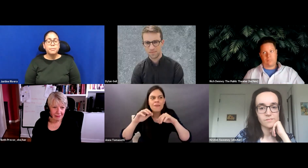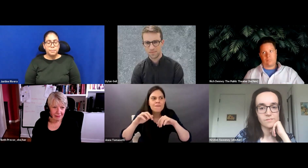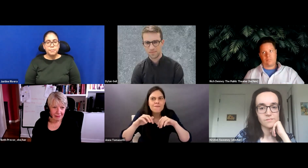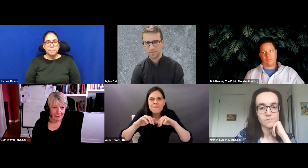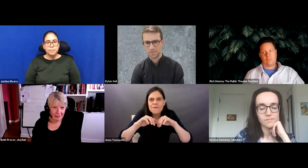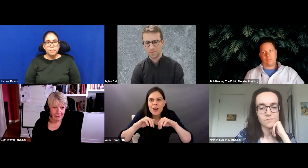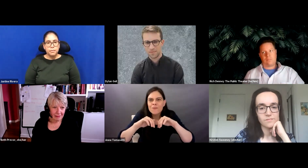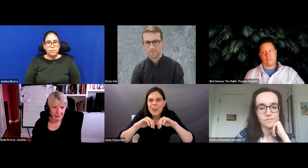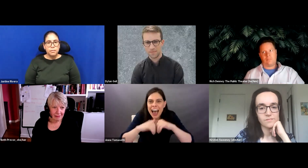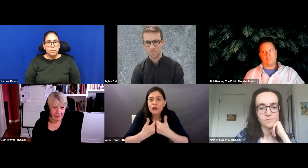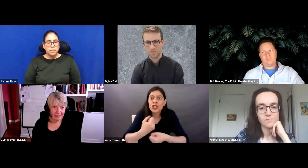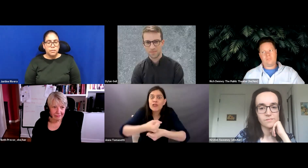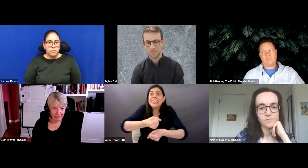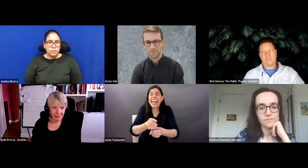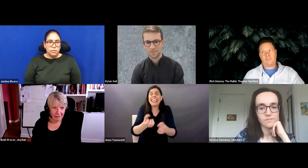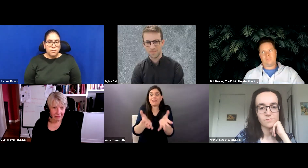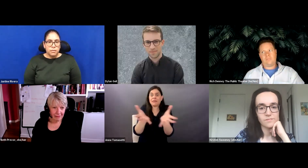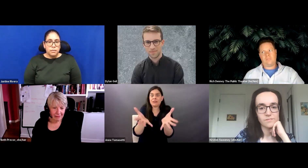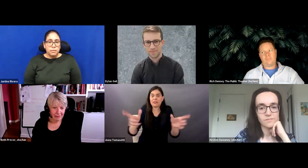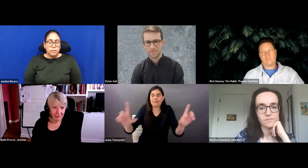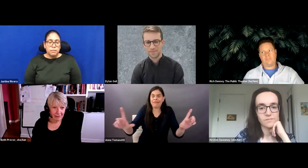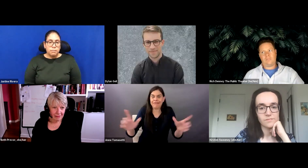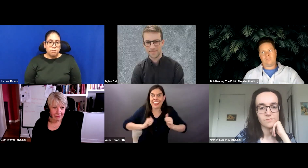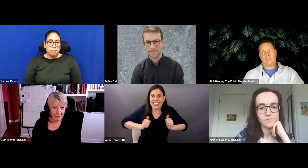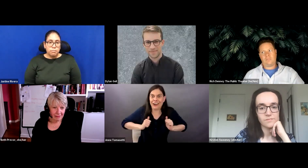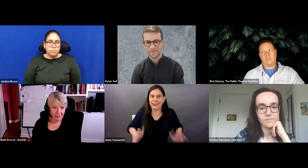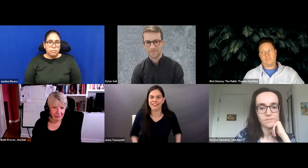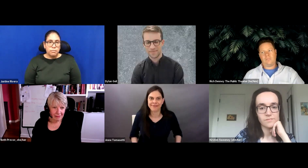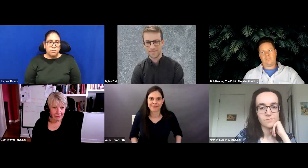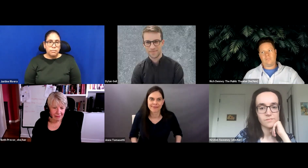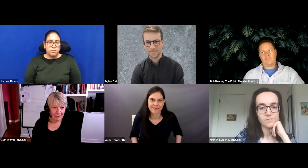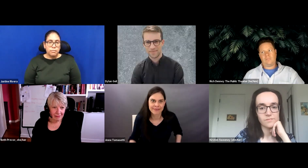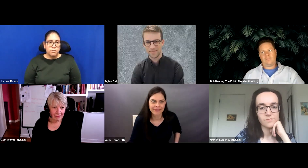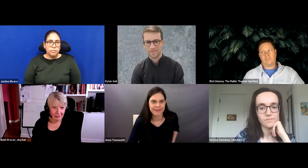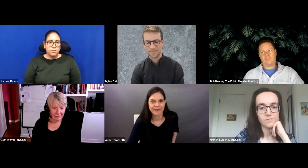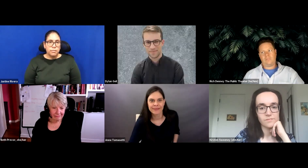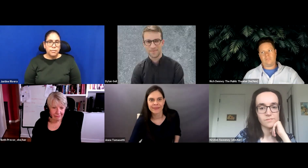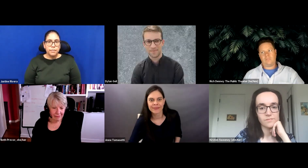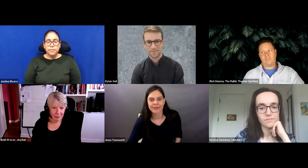when making a decision for a production and when we decide how to create virtual theater.